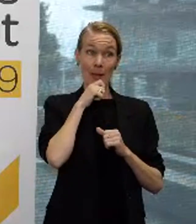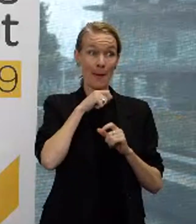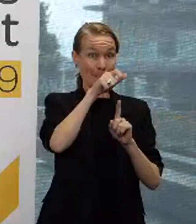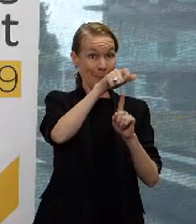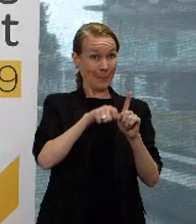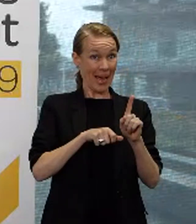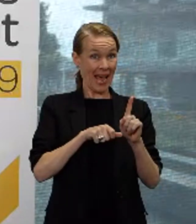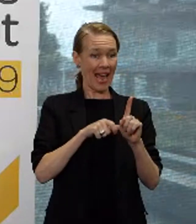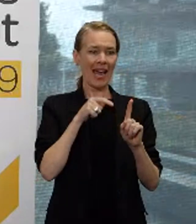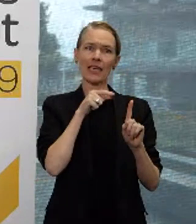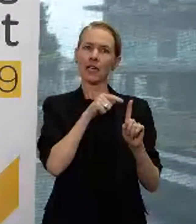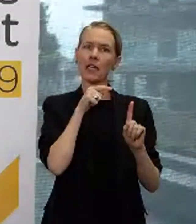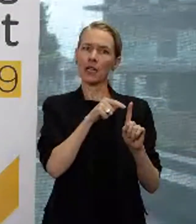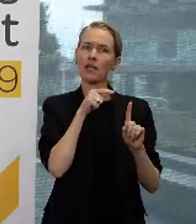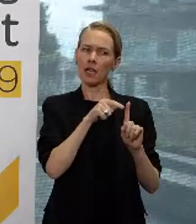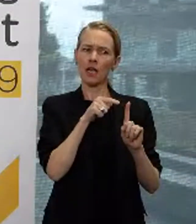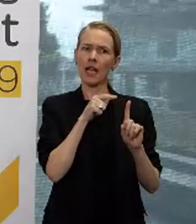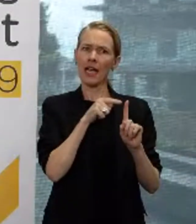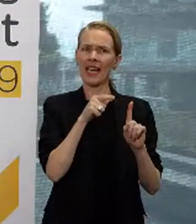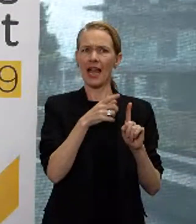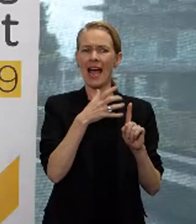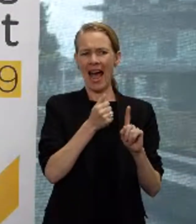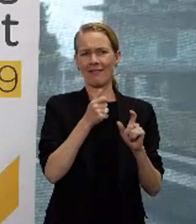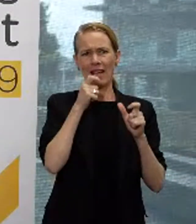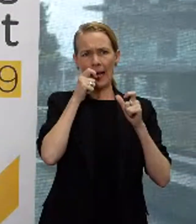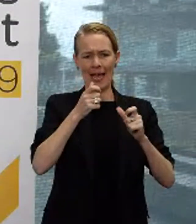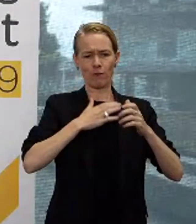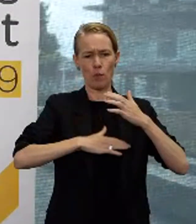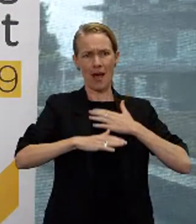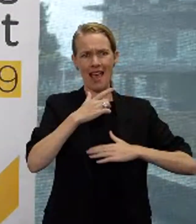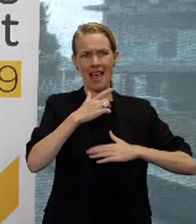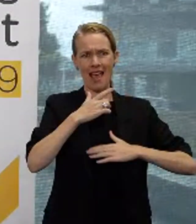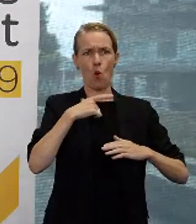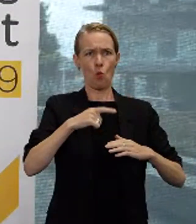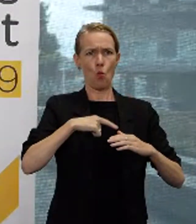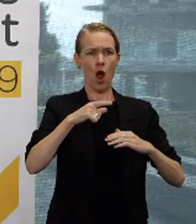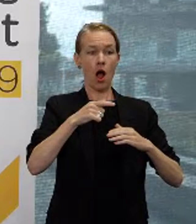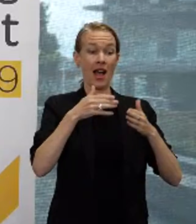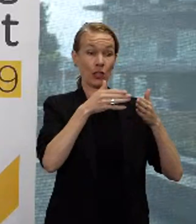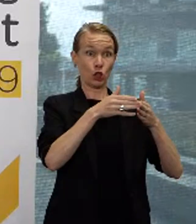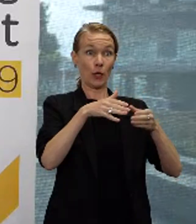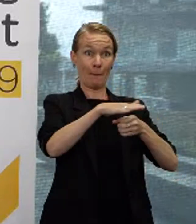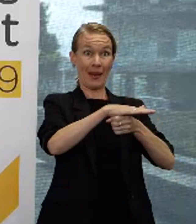to limit his contacts with others, and his actions have been very helpful in terms of limiting